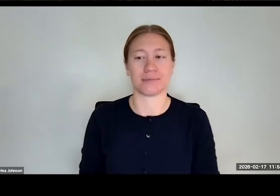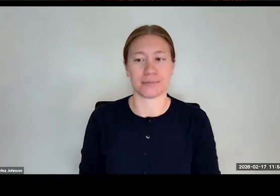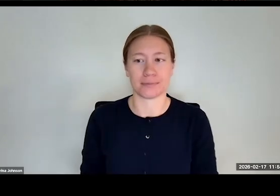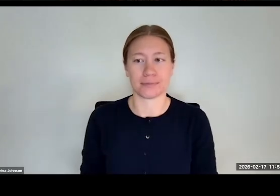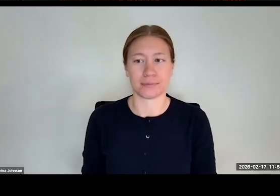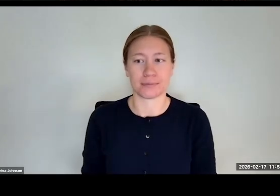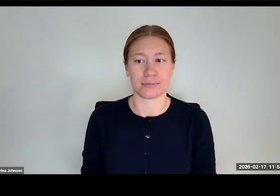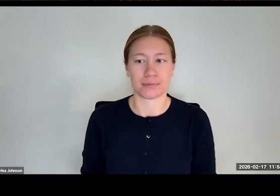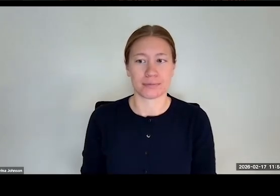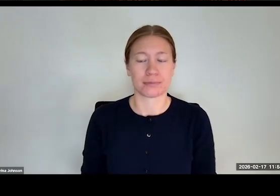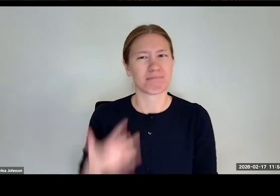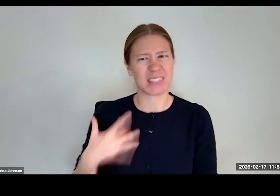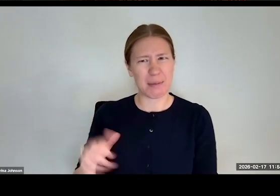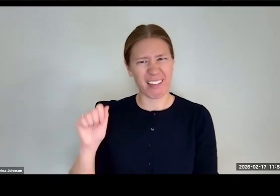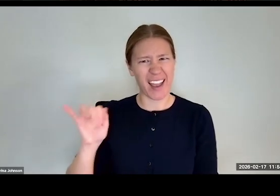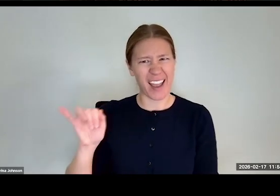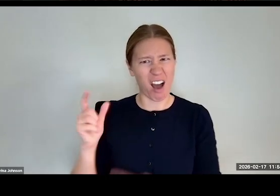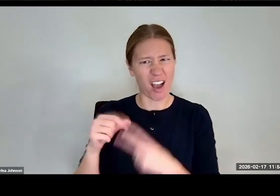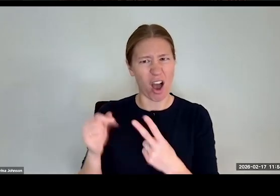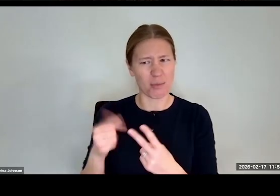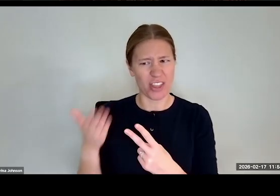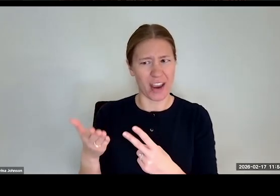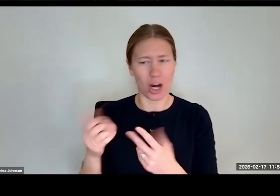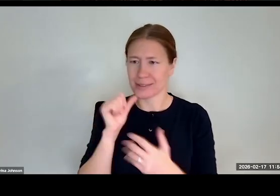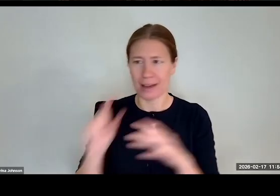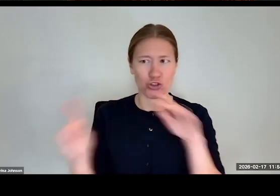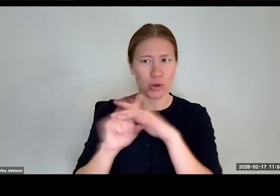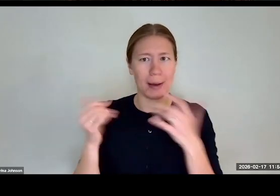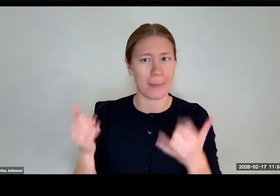Okay, usually there's an AI option, it's not showing up right now. I'm not sure why it's not showing up,